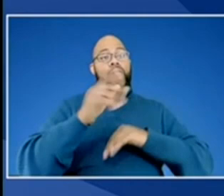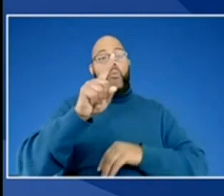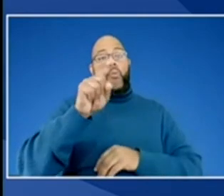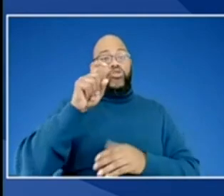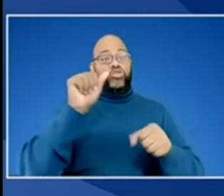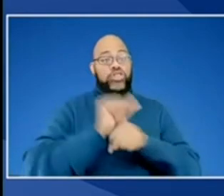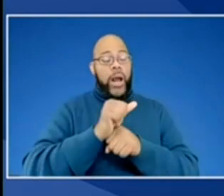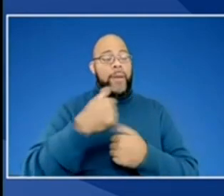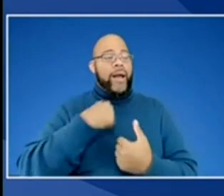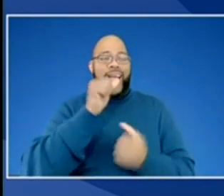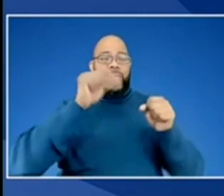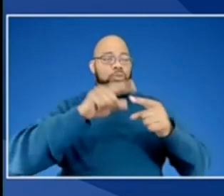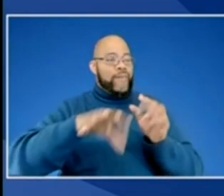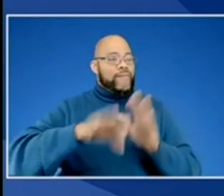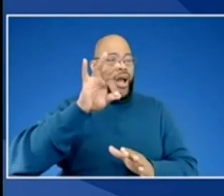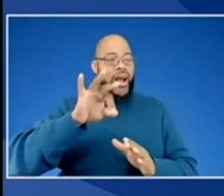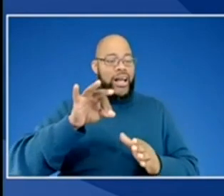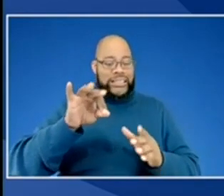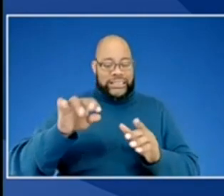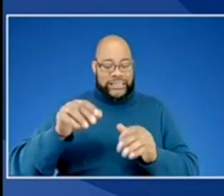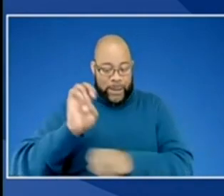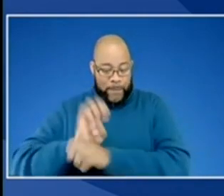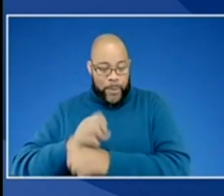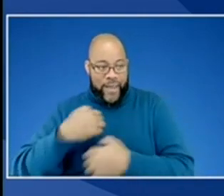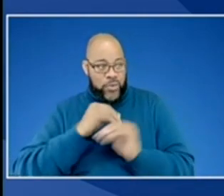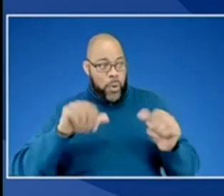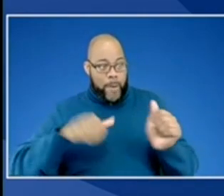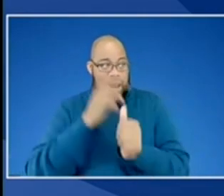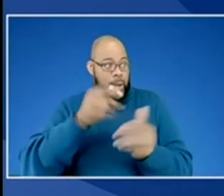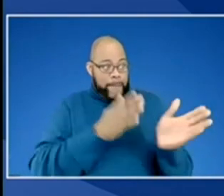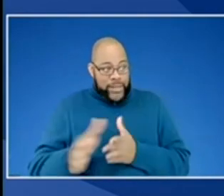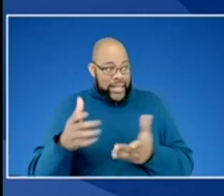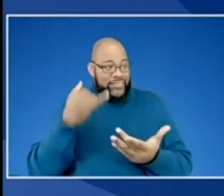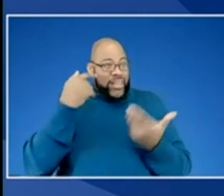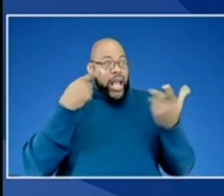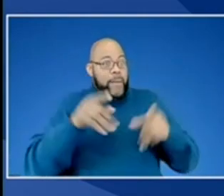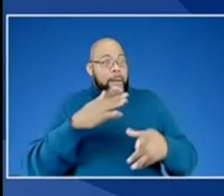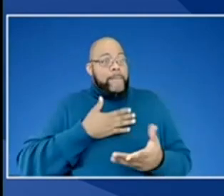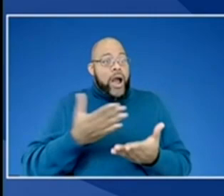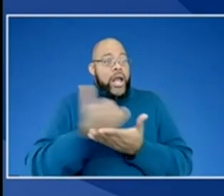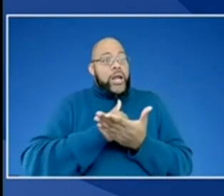been unable to find secondary employment and have no backup plan in the case that my Income Based Repayment Plan application